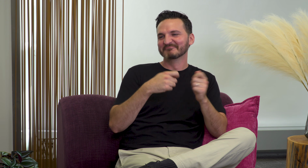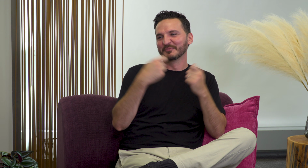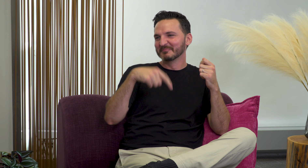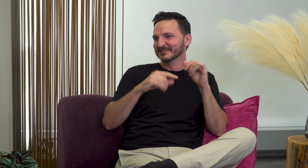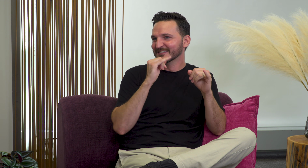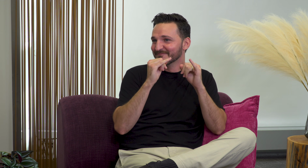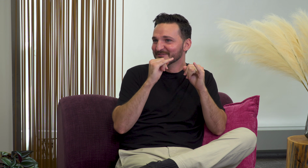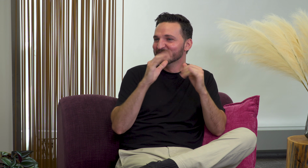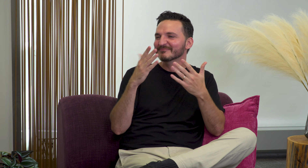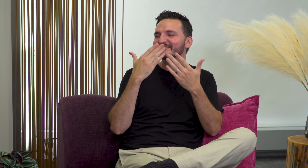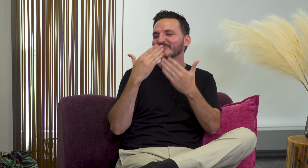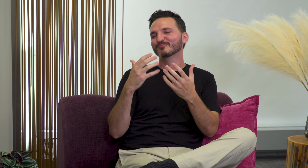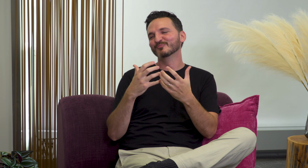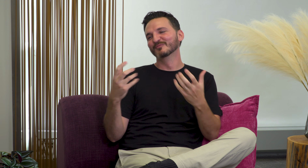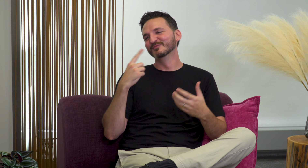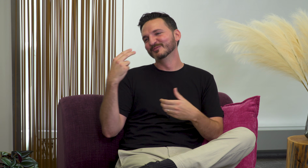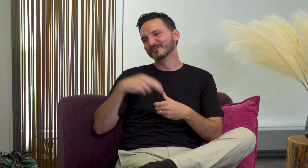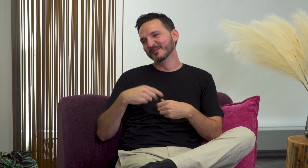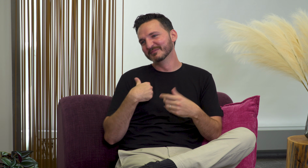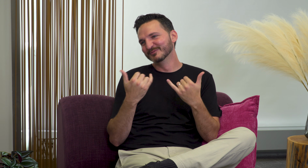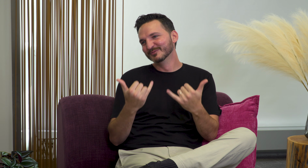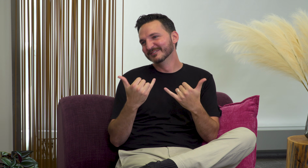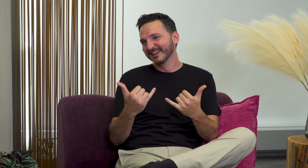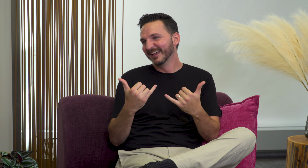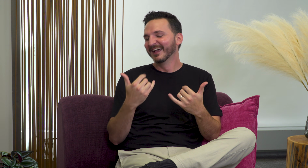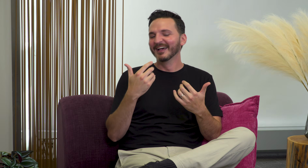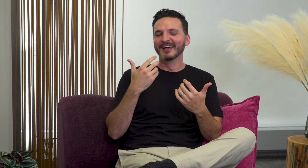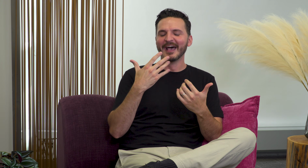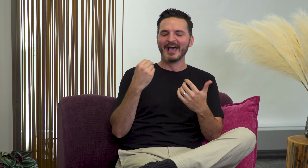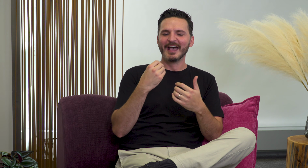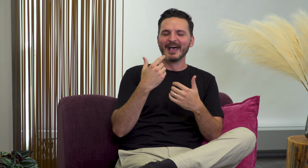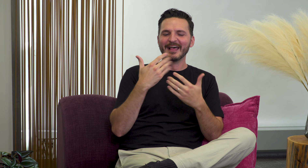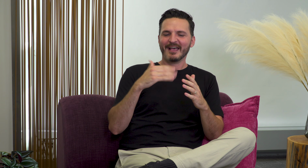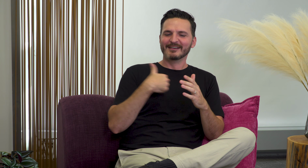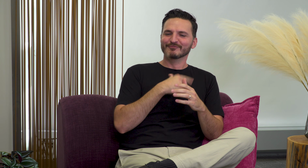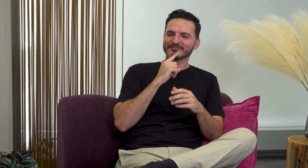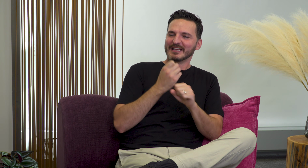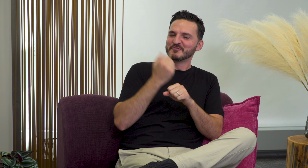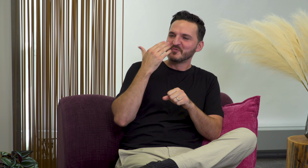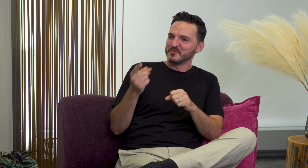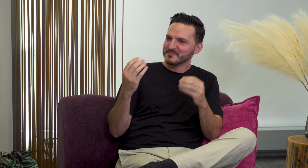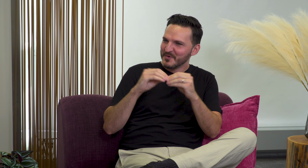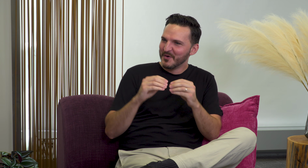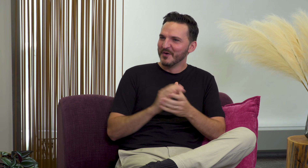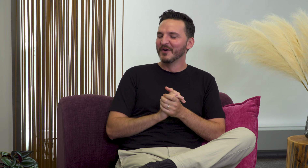Blake: Excellent! So to wrap up this interview, we wanted to thank you so much for joining us today